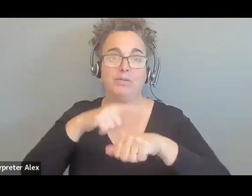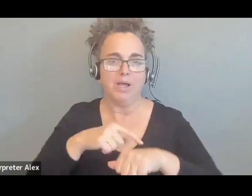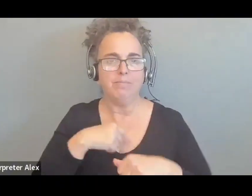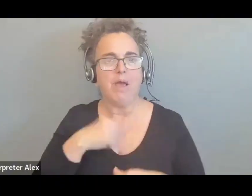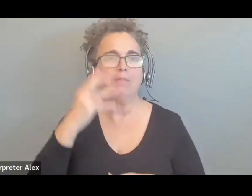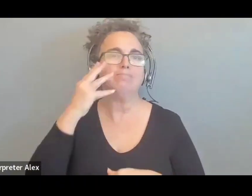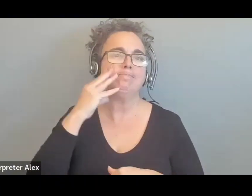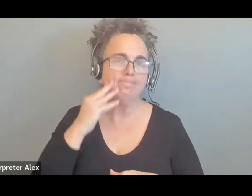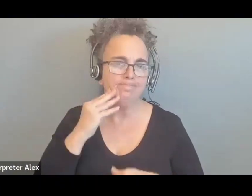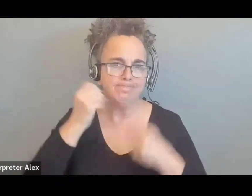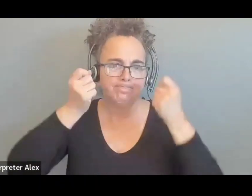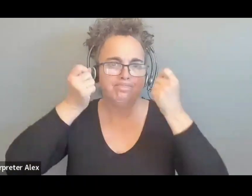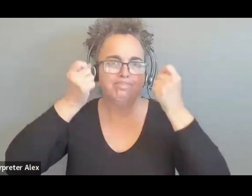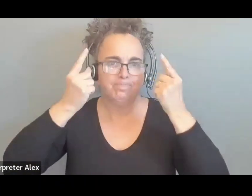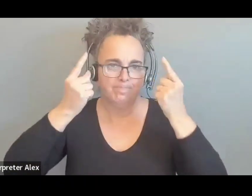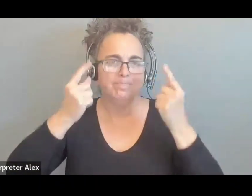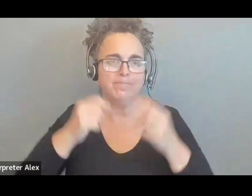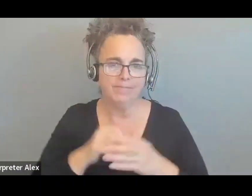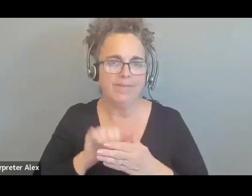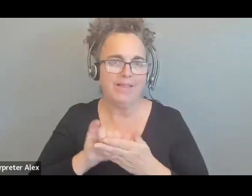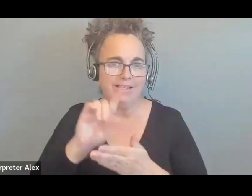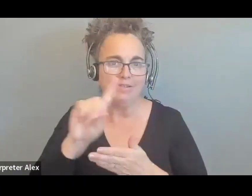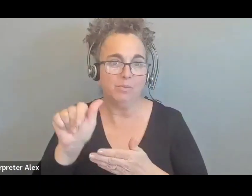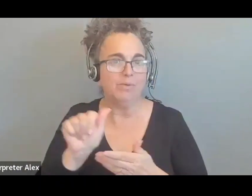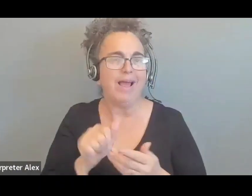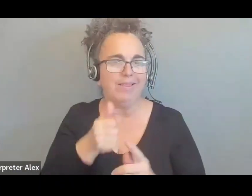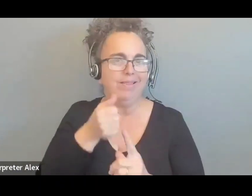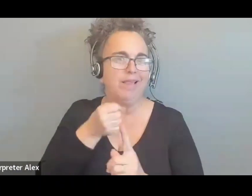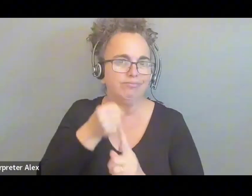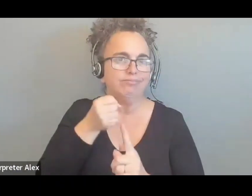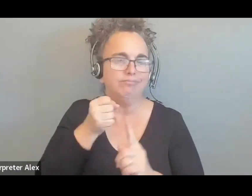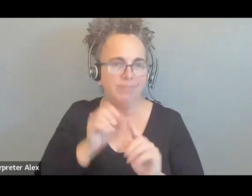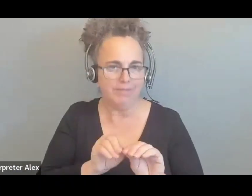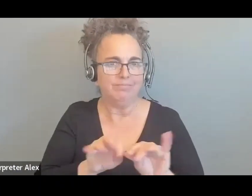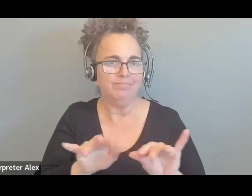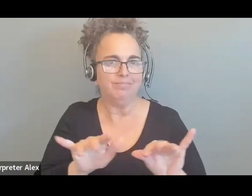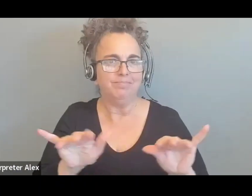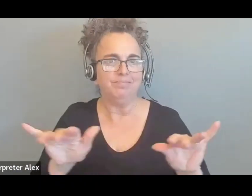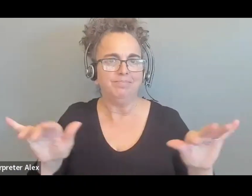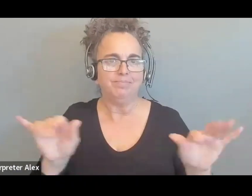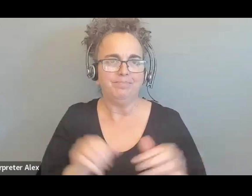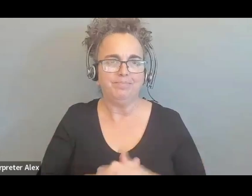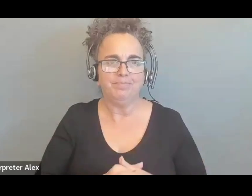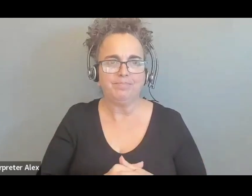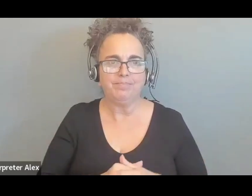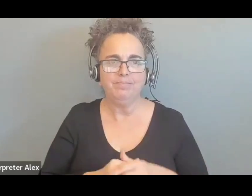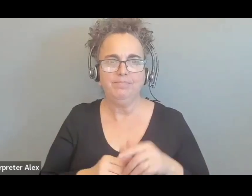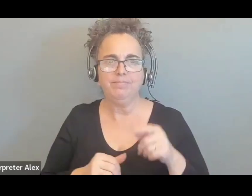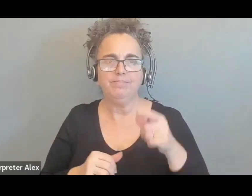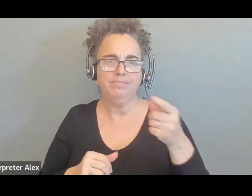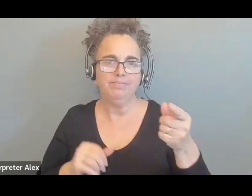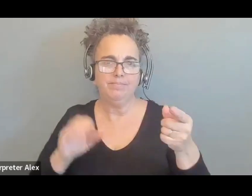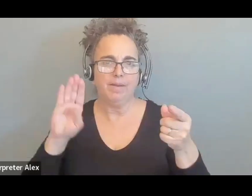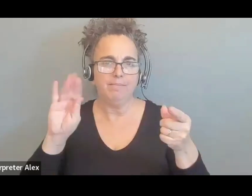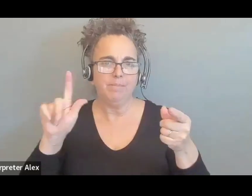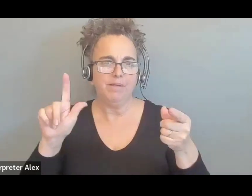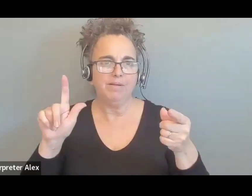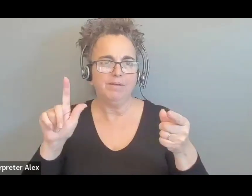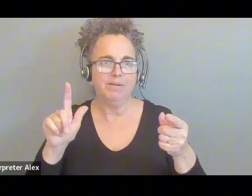So, and then that you know is a ripple effect. So Alex, but you sort of echo what I asked if Blake